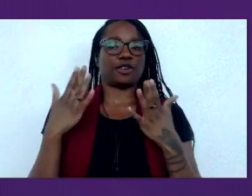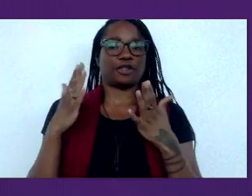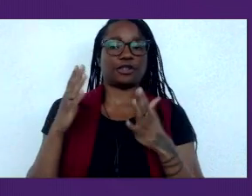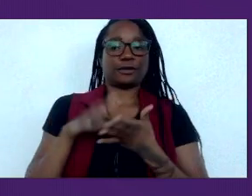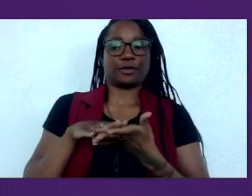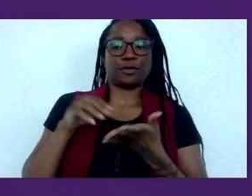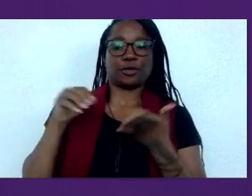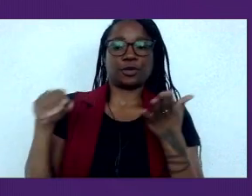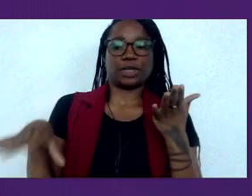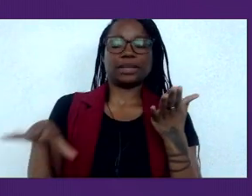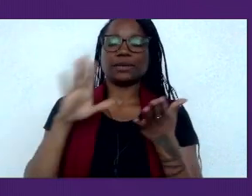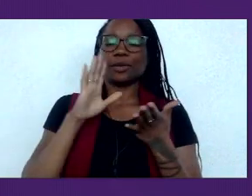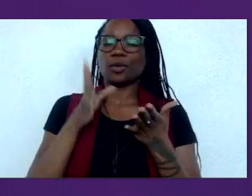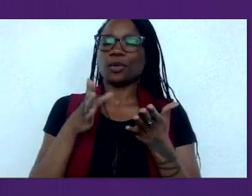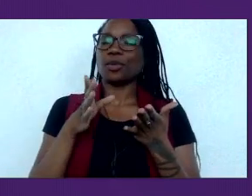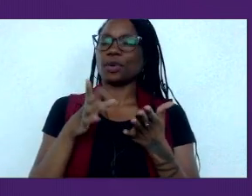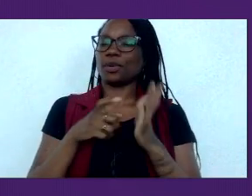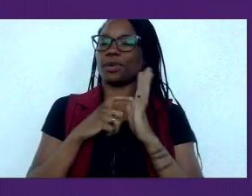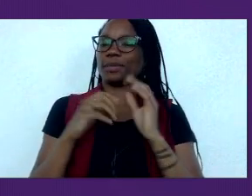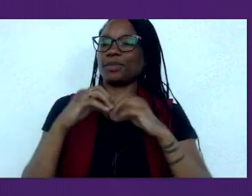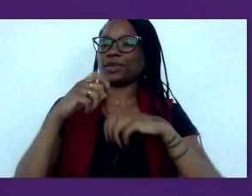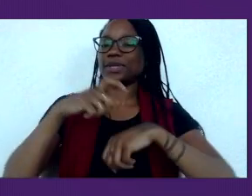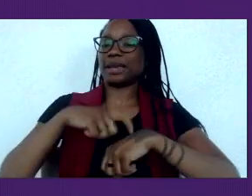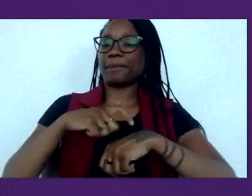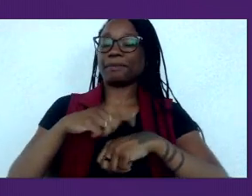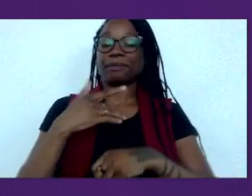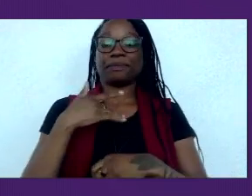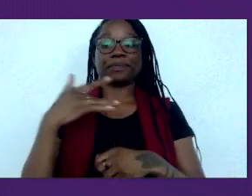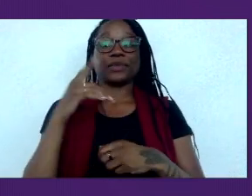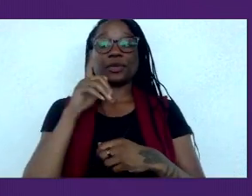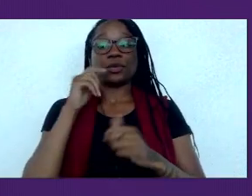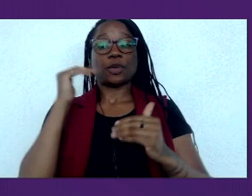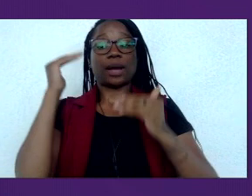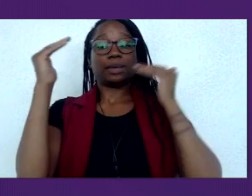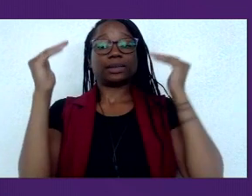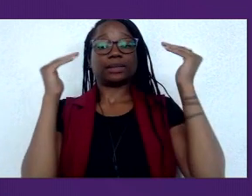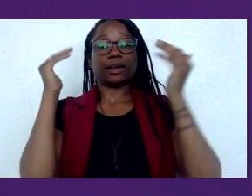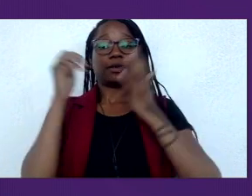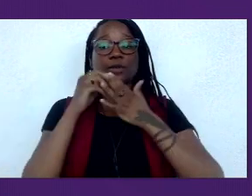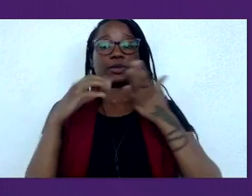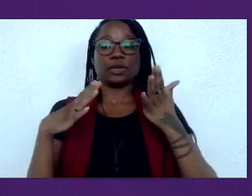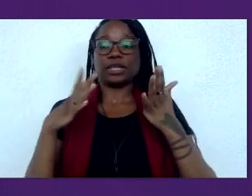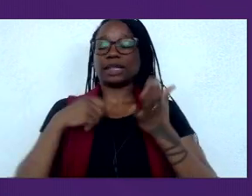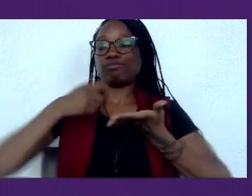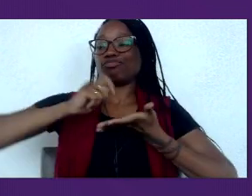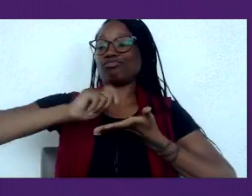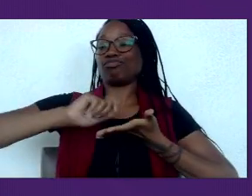You are generally adult learners and you're whipping it out right now. But with our